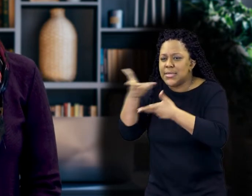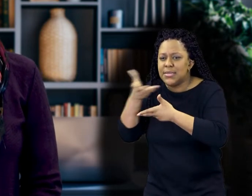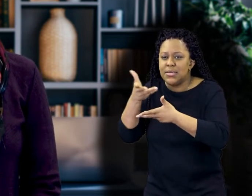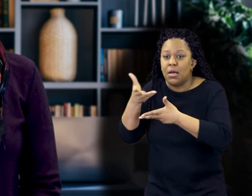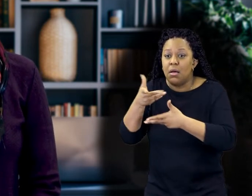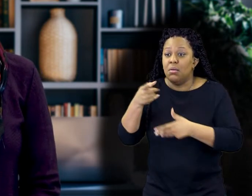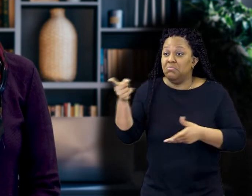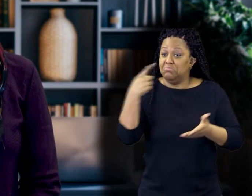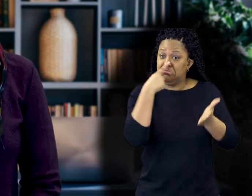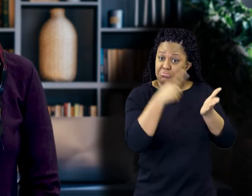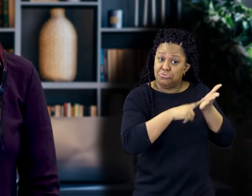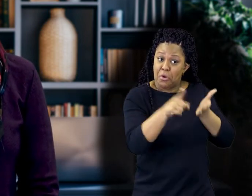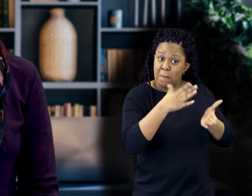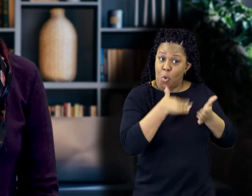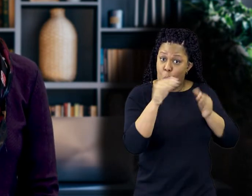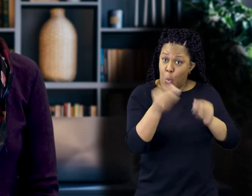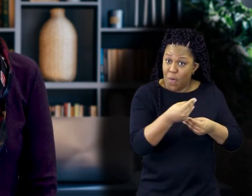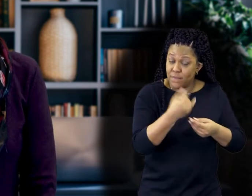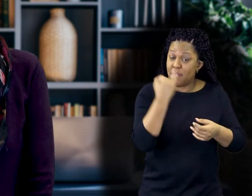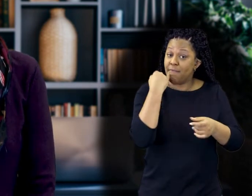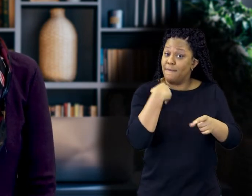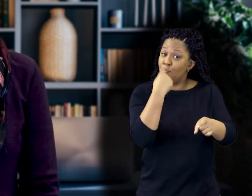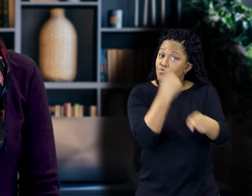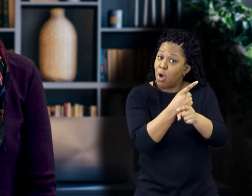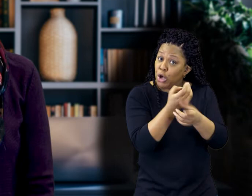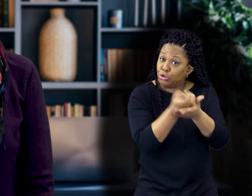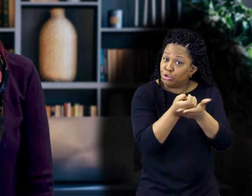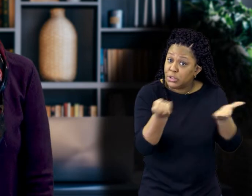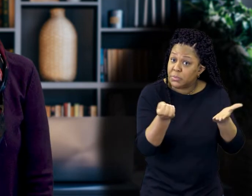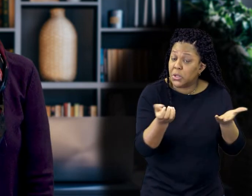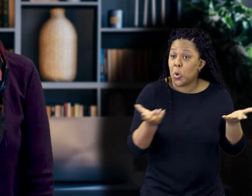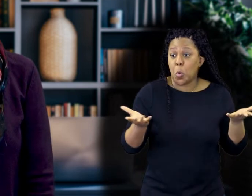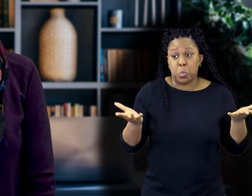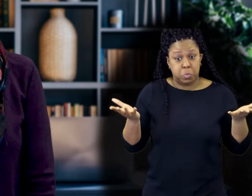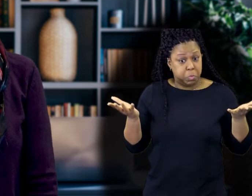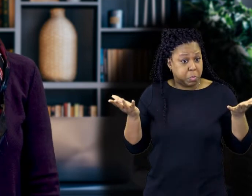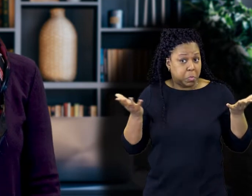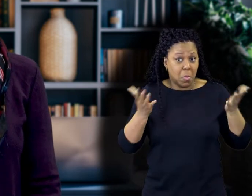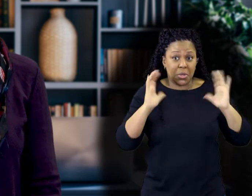and verified that I had the right equipment in my office.